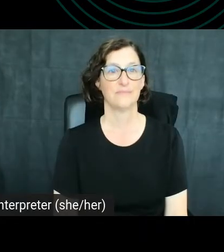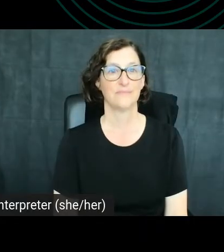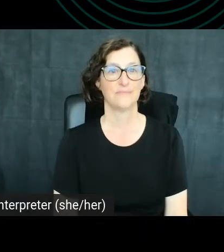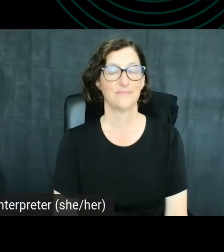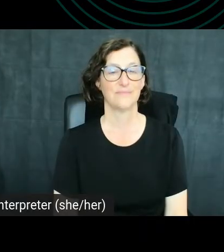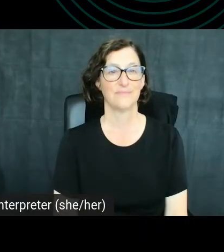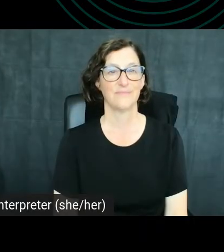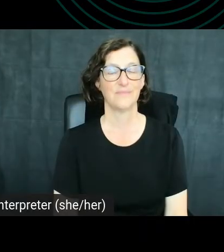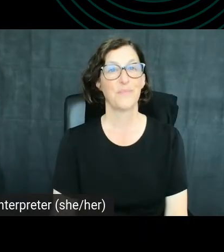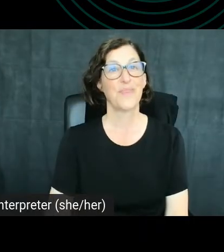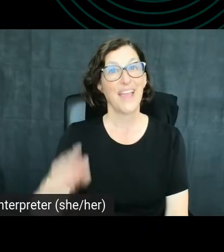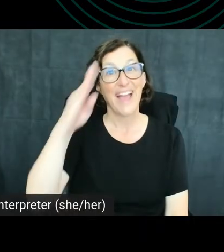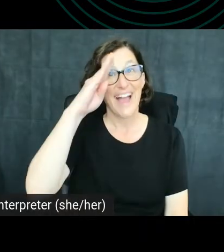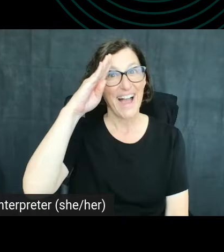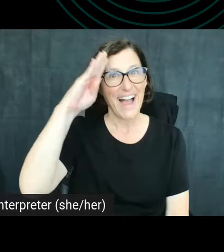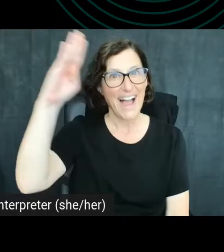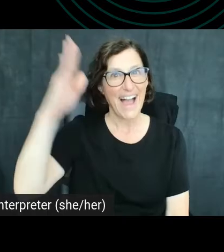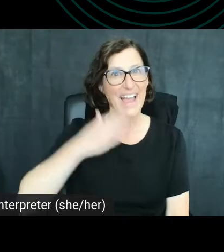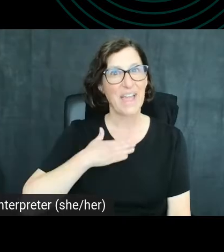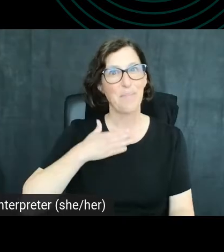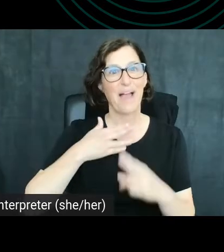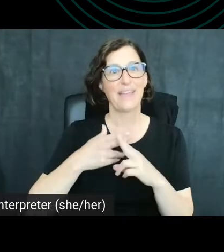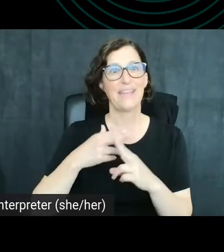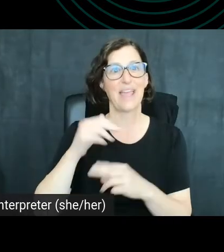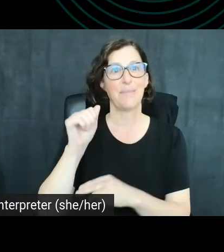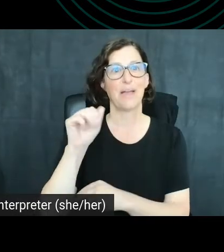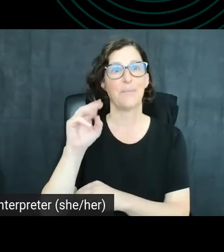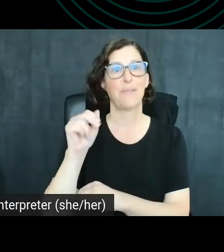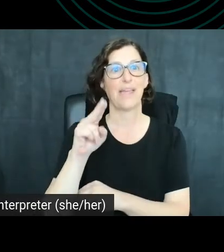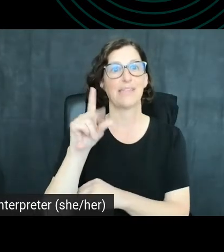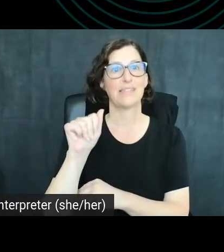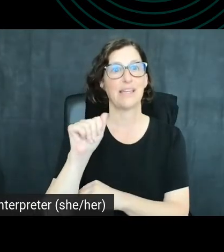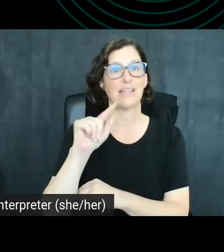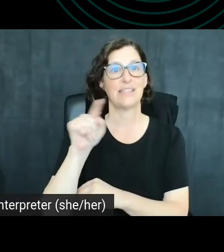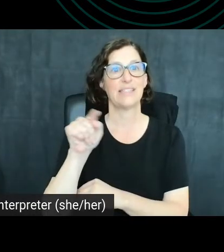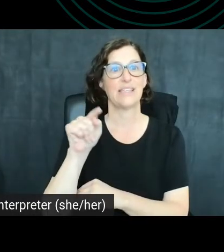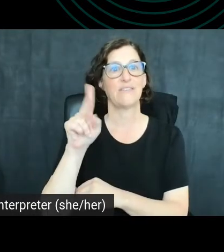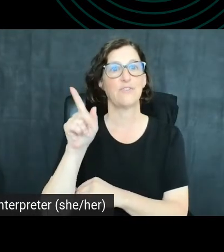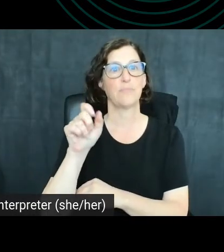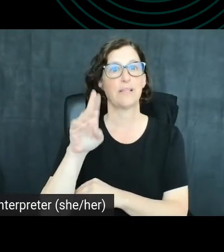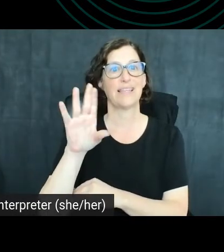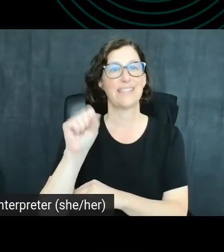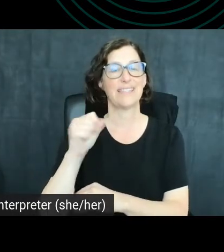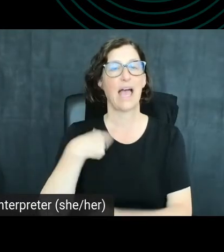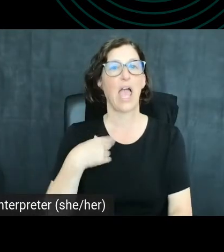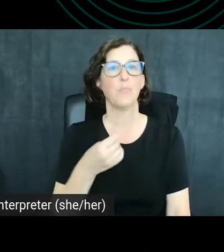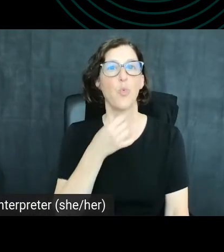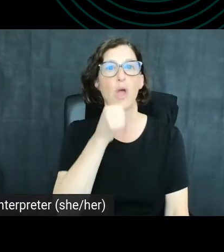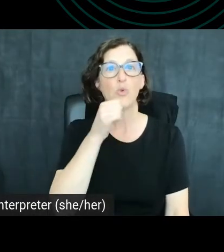Amanda: Hello everyone. My name is Amanda Zvirblis. I am a white woman with brown hair.